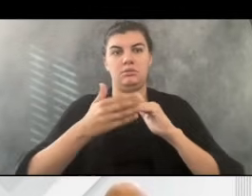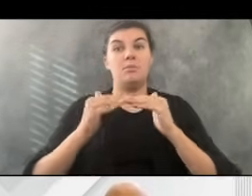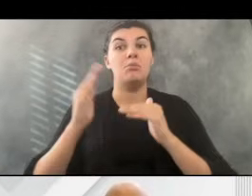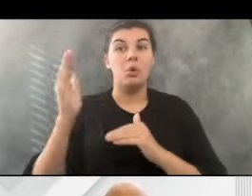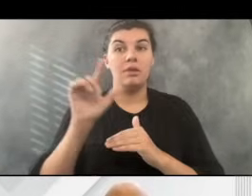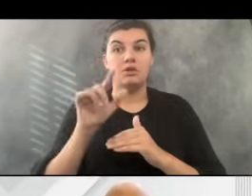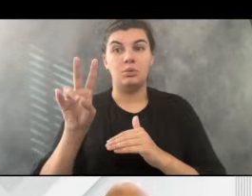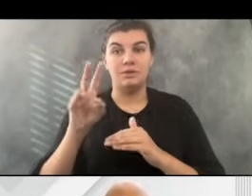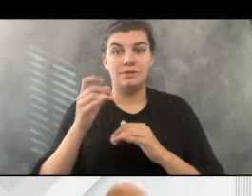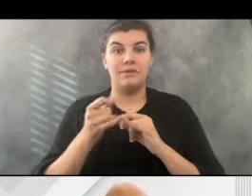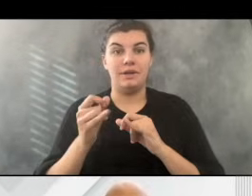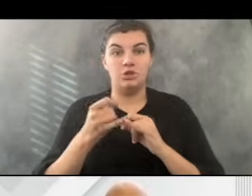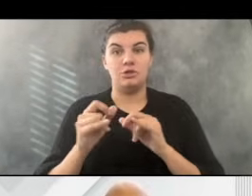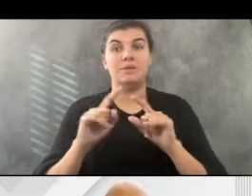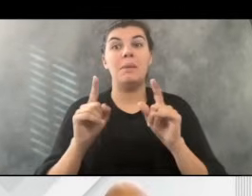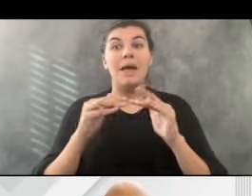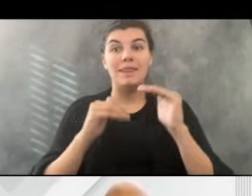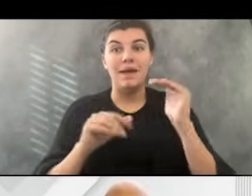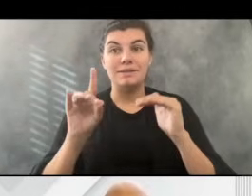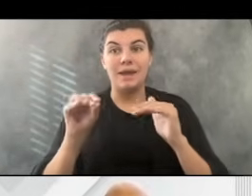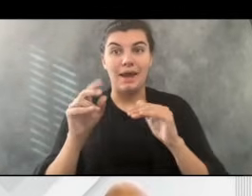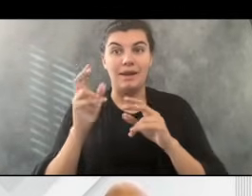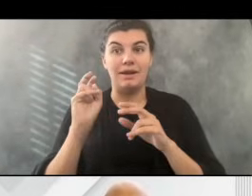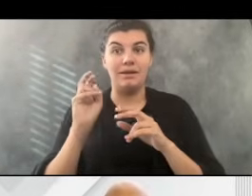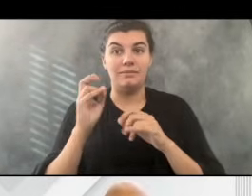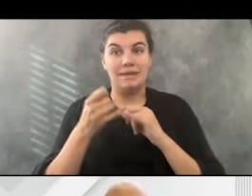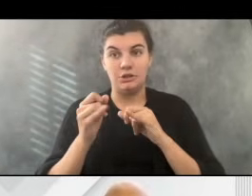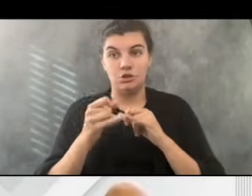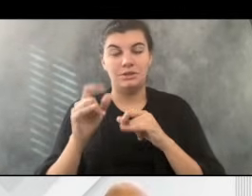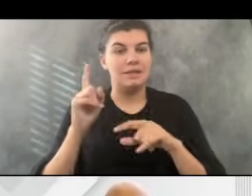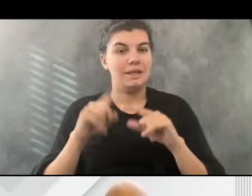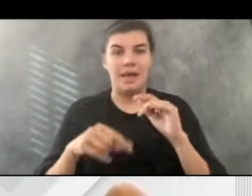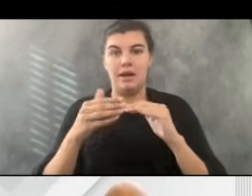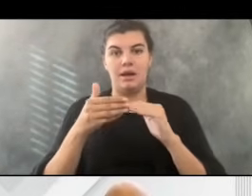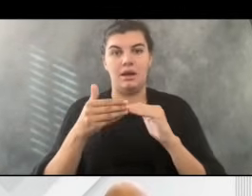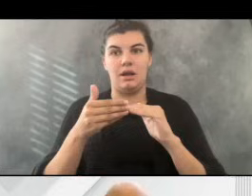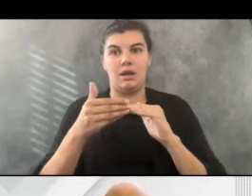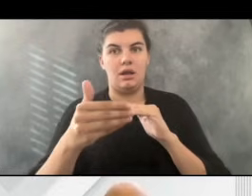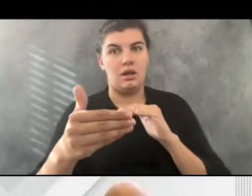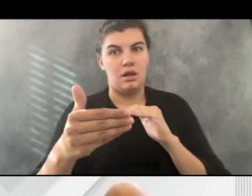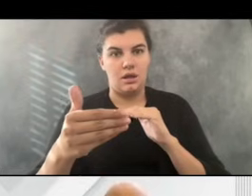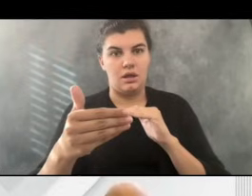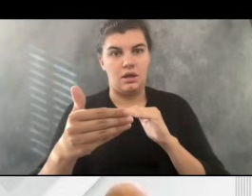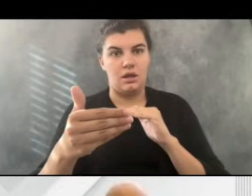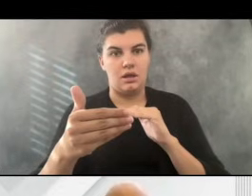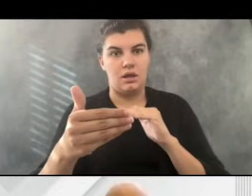surface cannot protrude horizontally in more than 4 inches into a pedestrian circulation path.